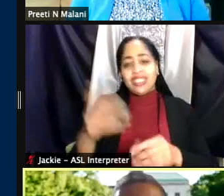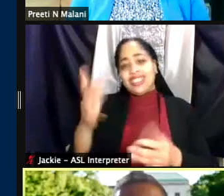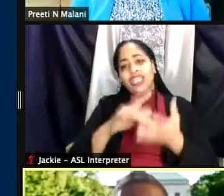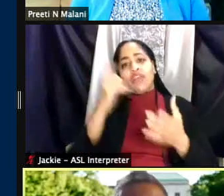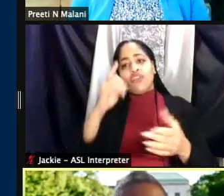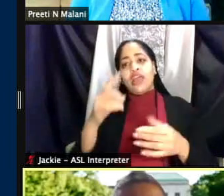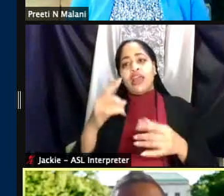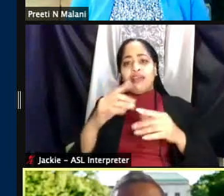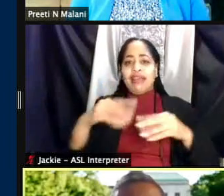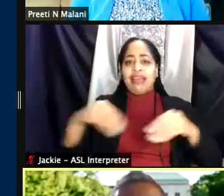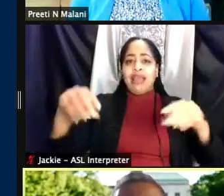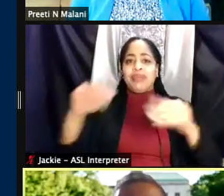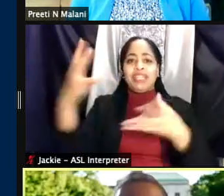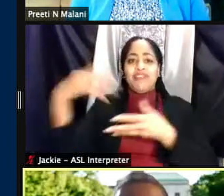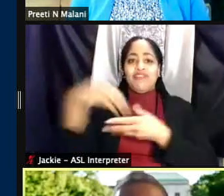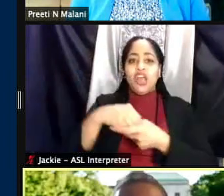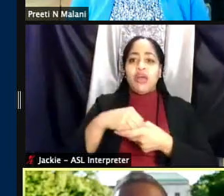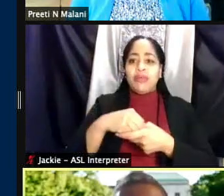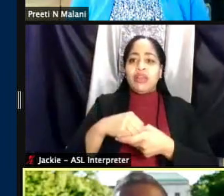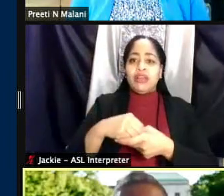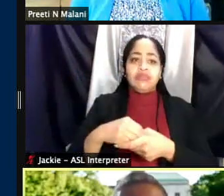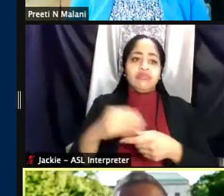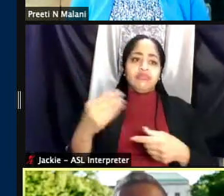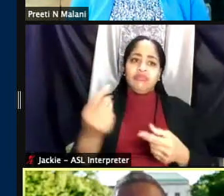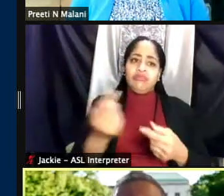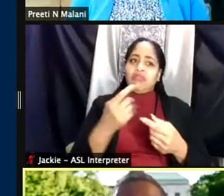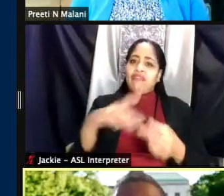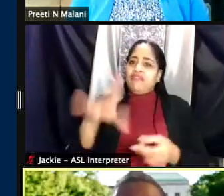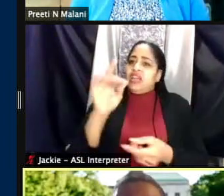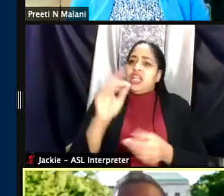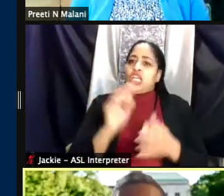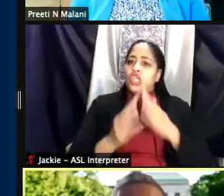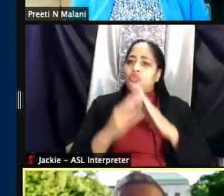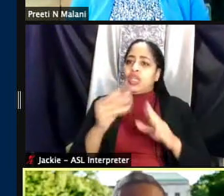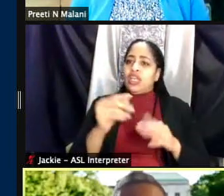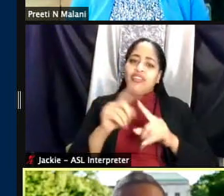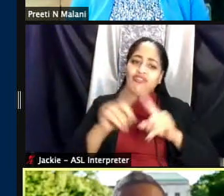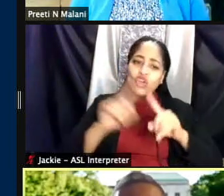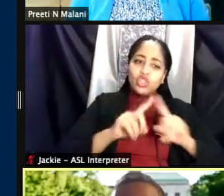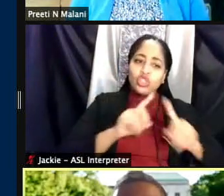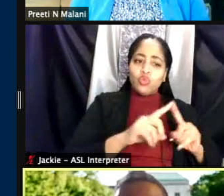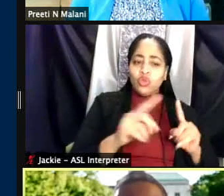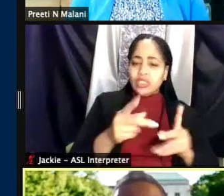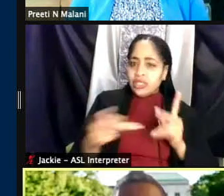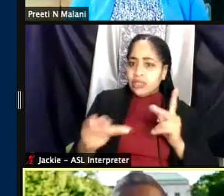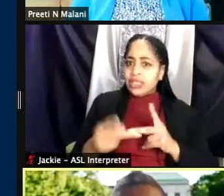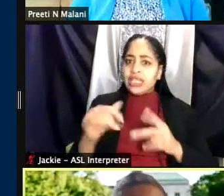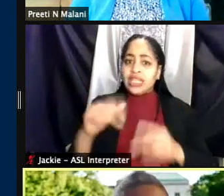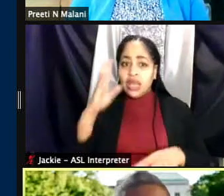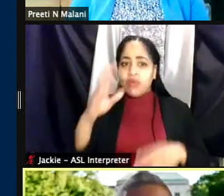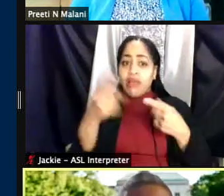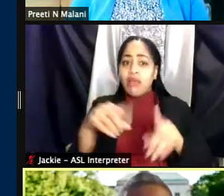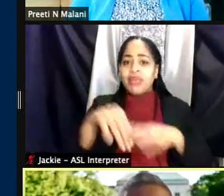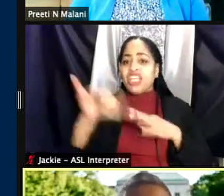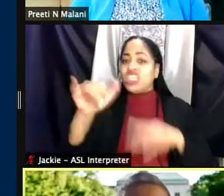is hosting a series of finding community in virtual spaces. And that will take place in January.